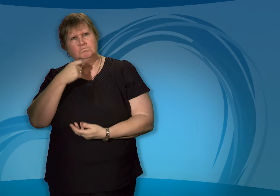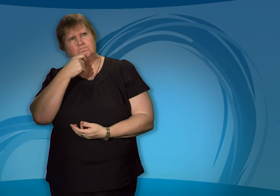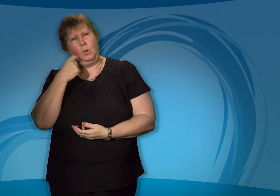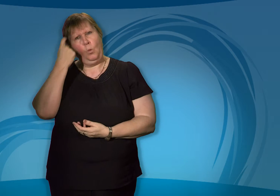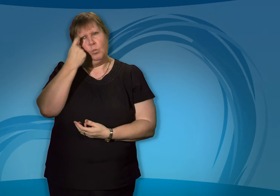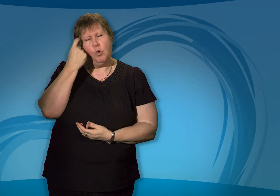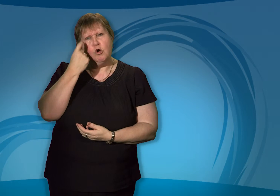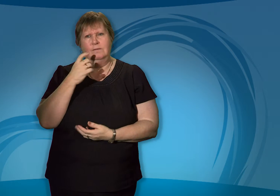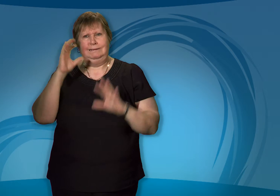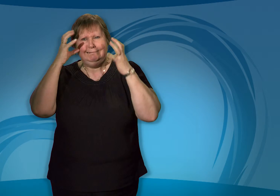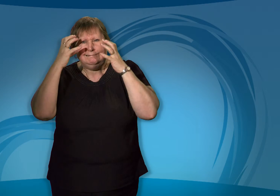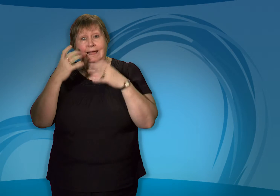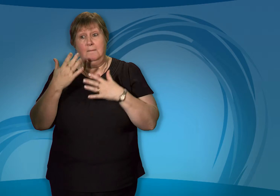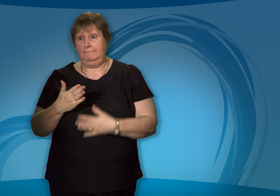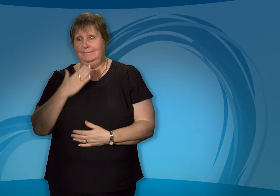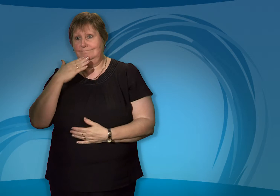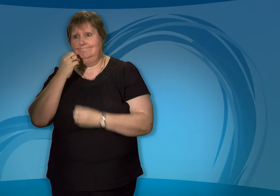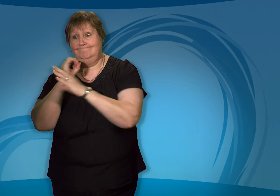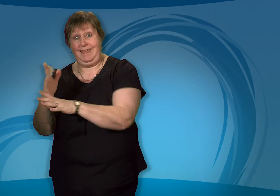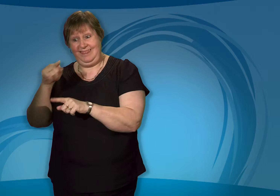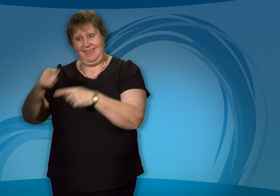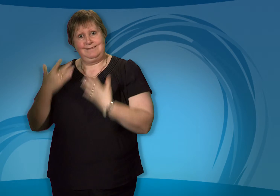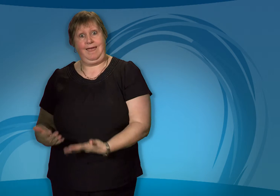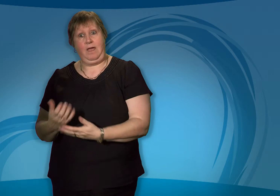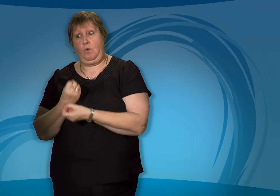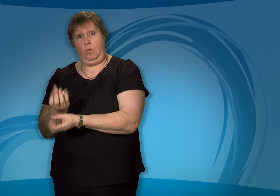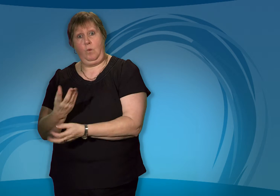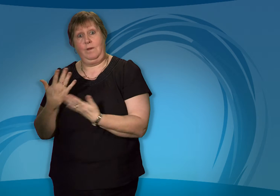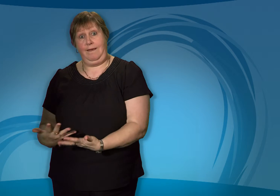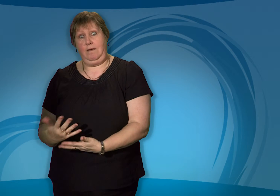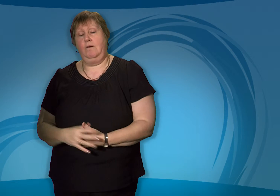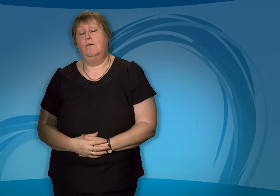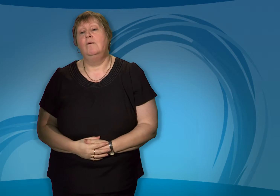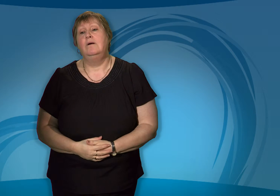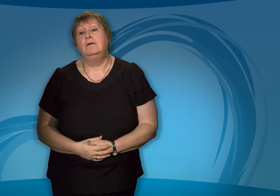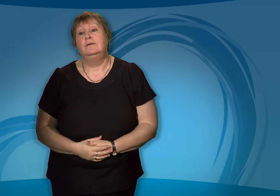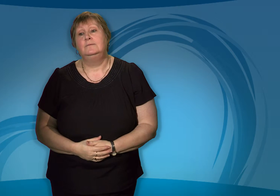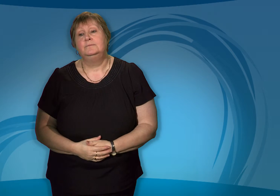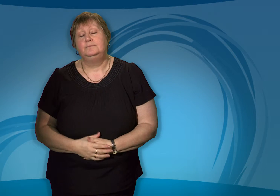If you have any questions or worries at this point please do not be afraid to raise them.